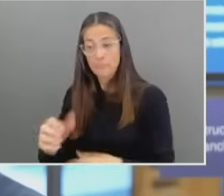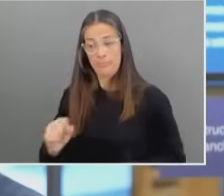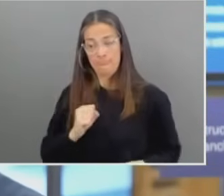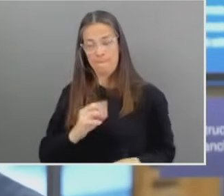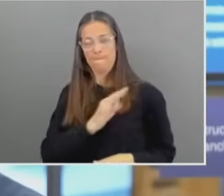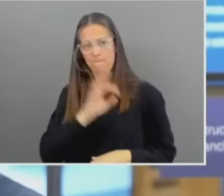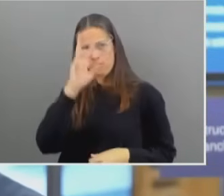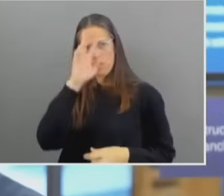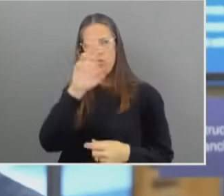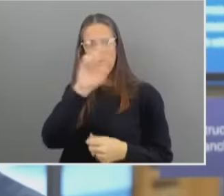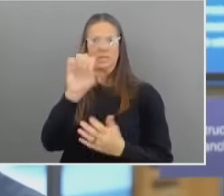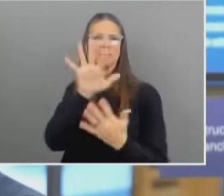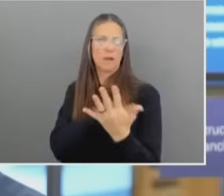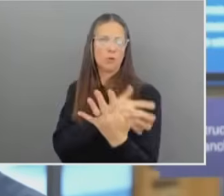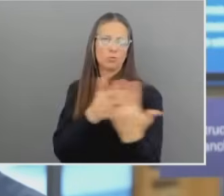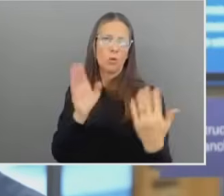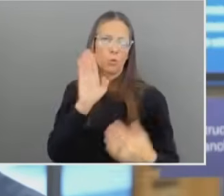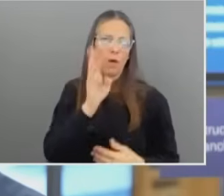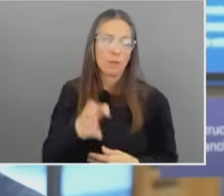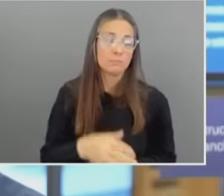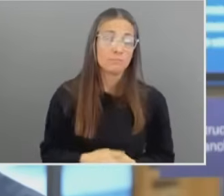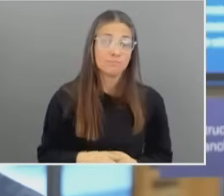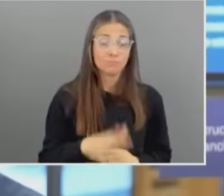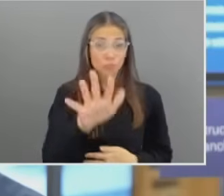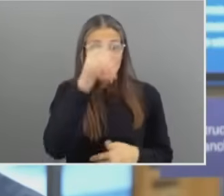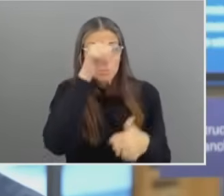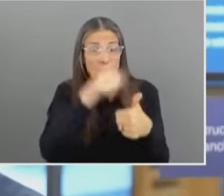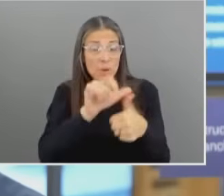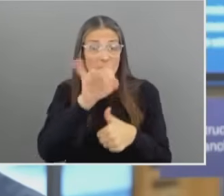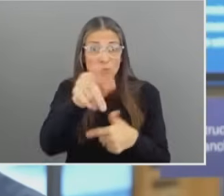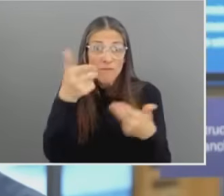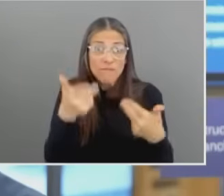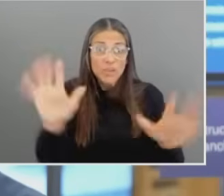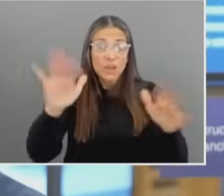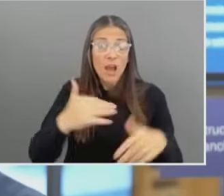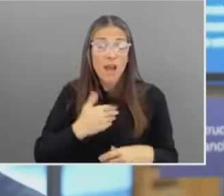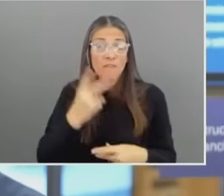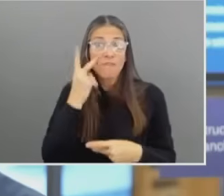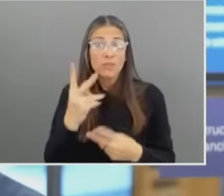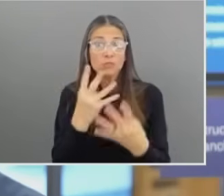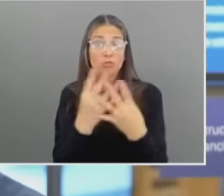APPOINTMENT HOLDERS HAVE BEEN NOTIFIED AND STAFF WILL WORK TO RESCHEDULE.